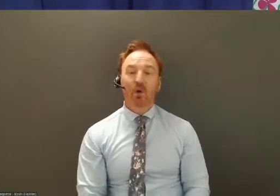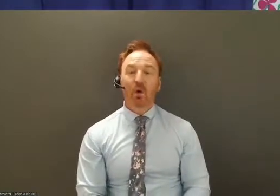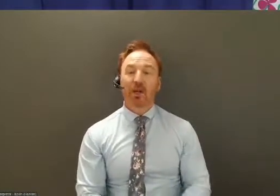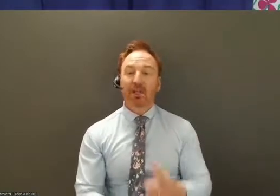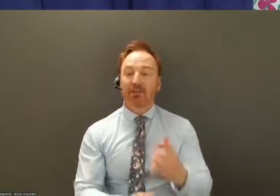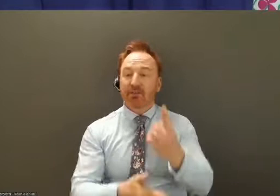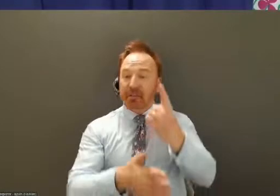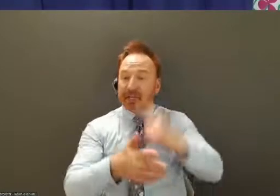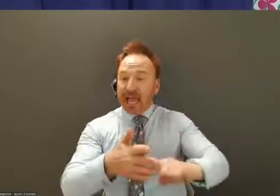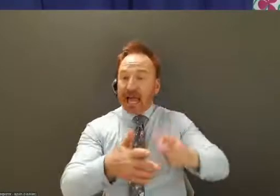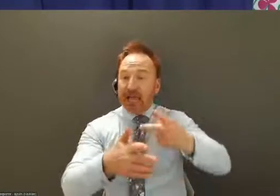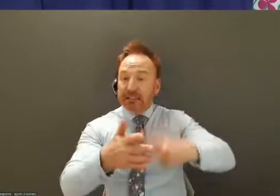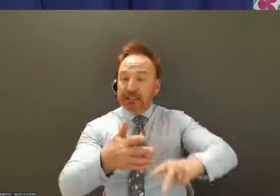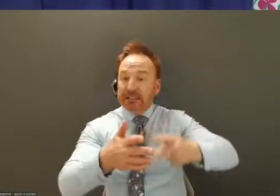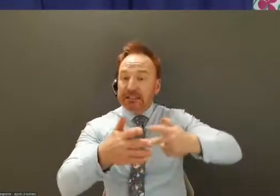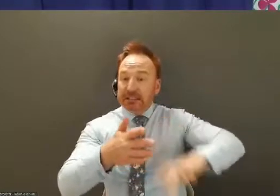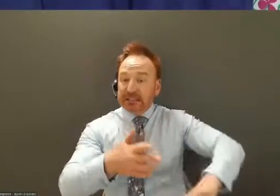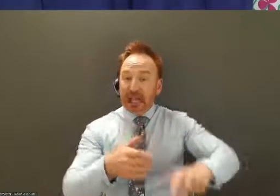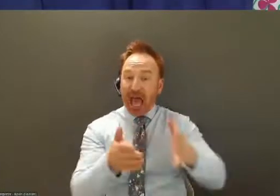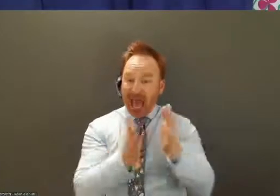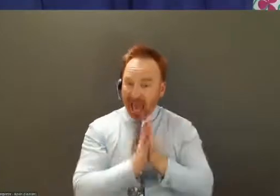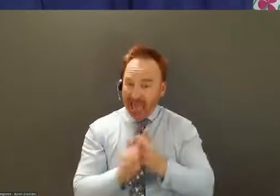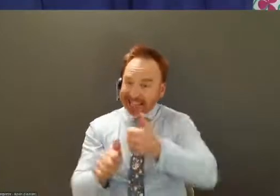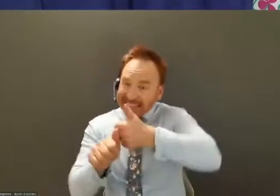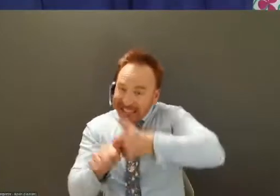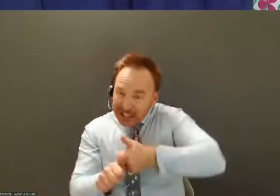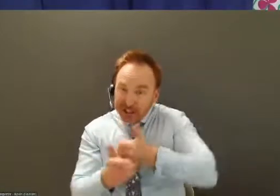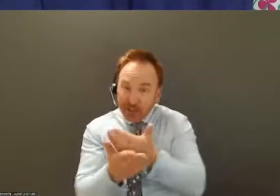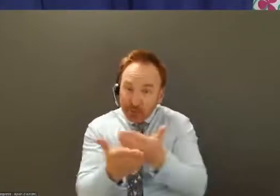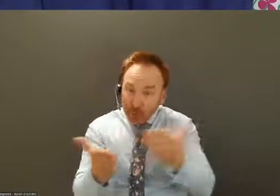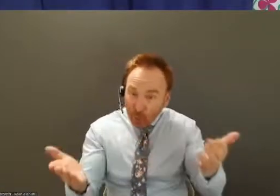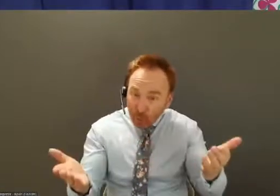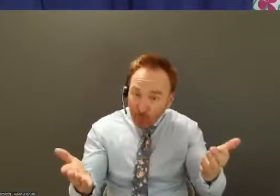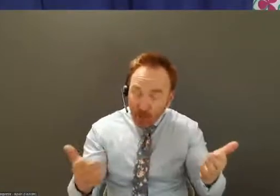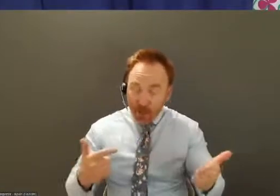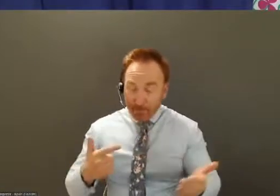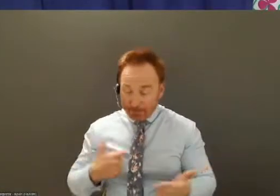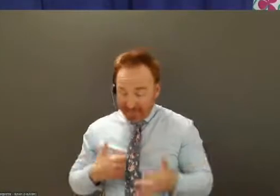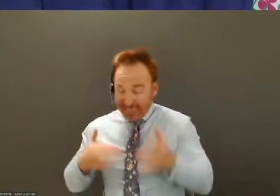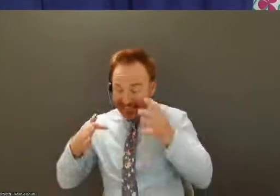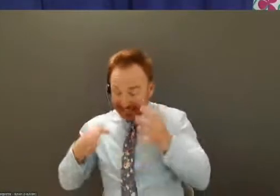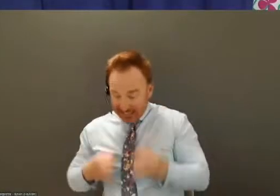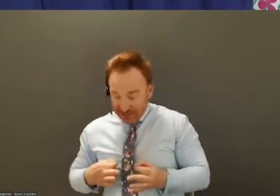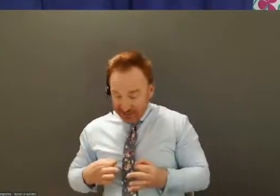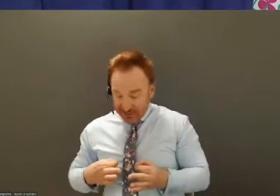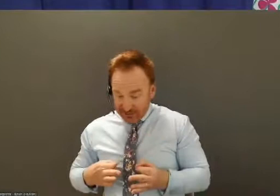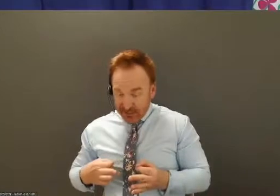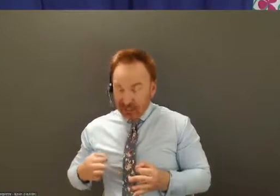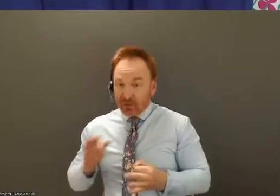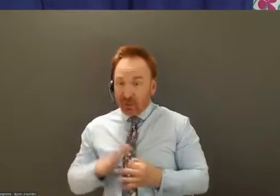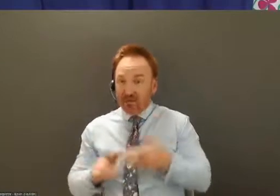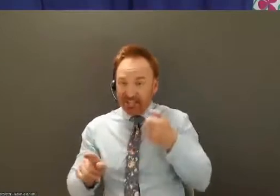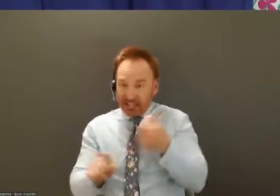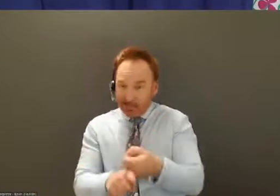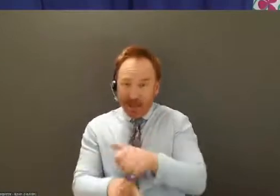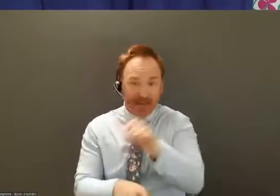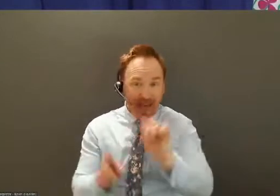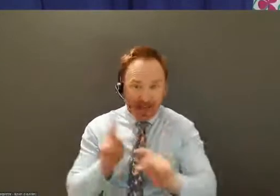outbreak is how well we are protected and how much were soft we would be without it.